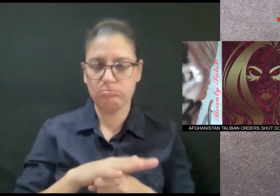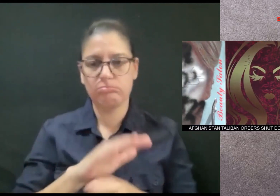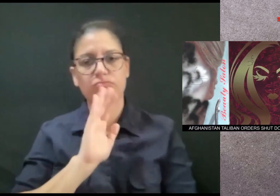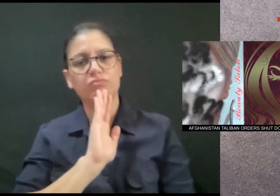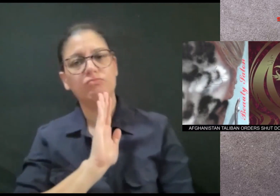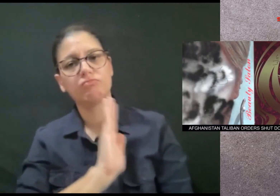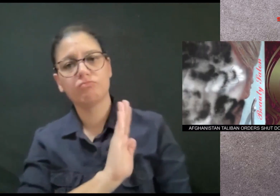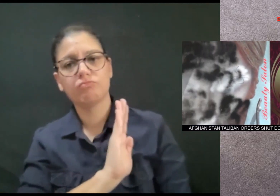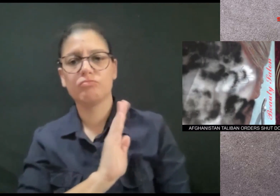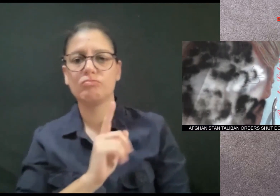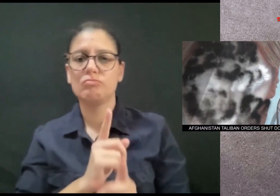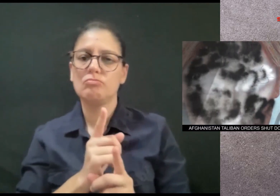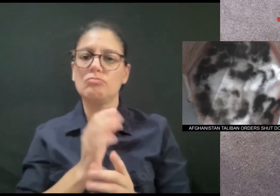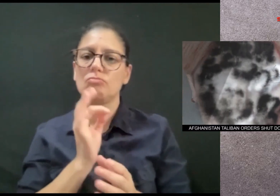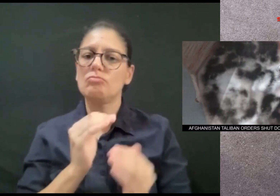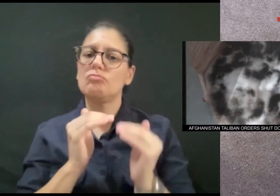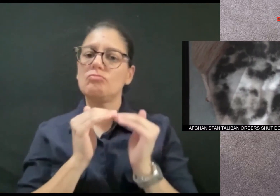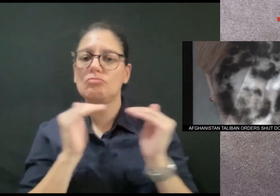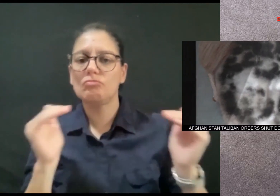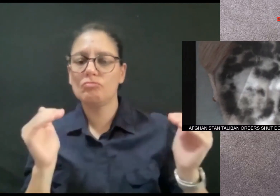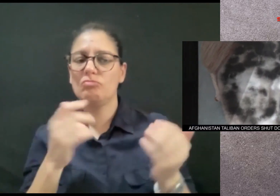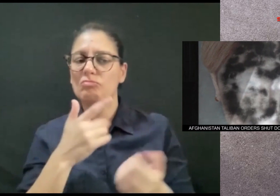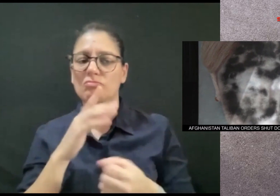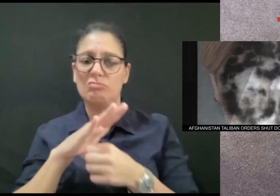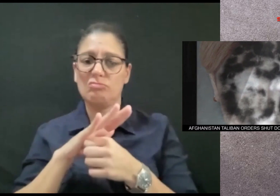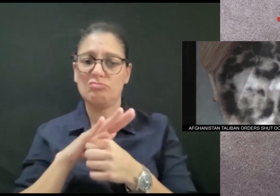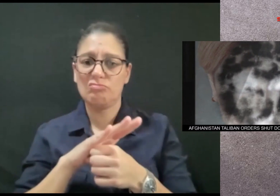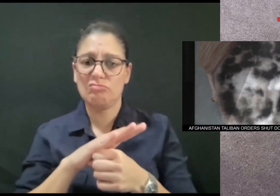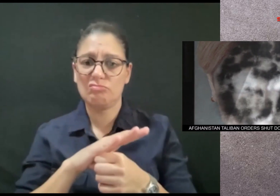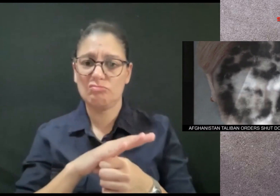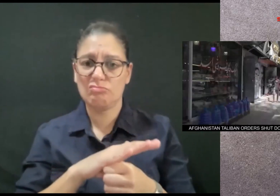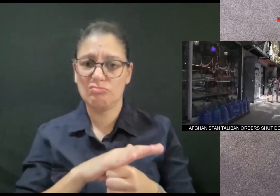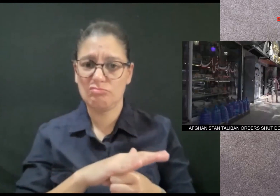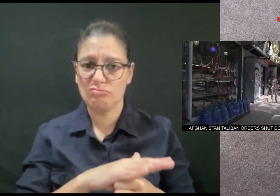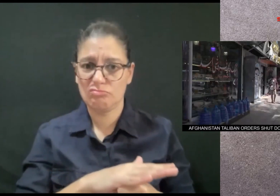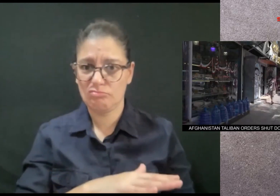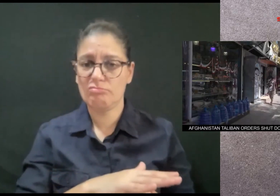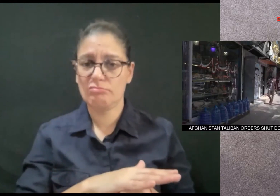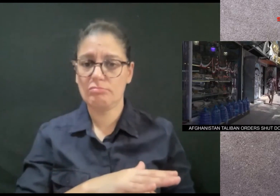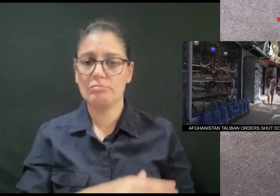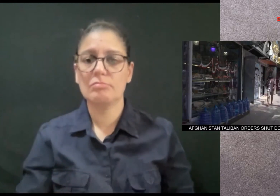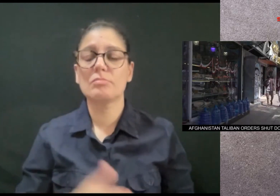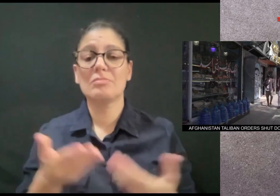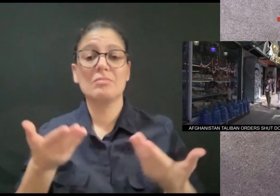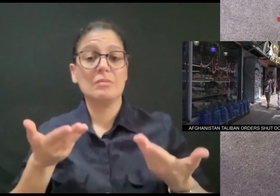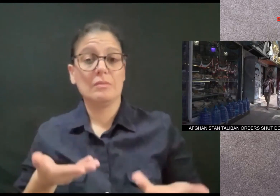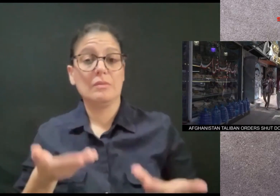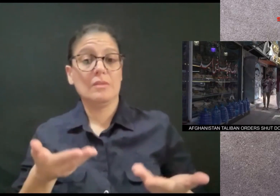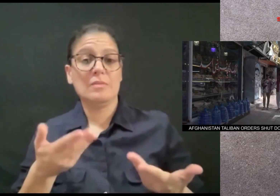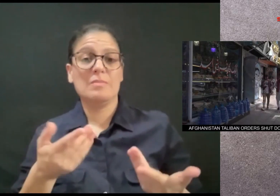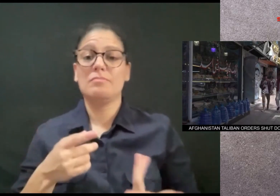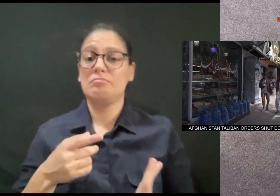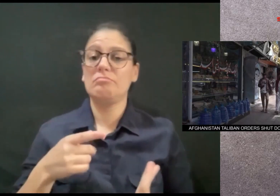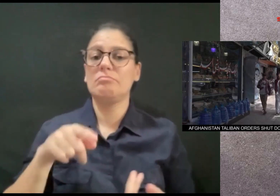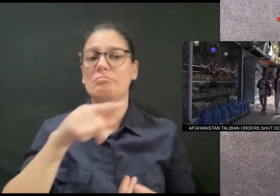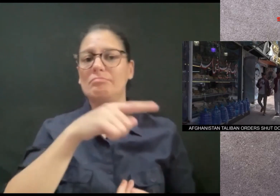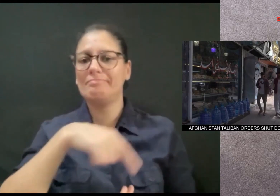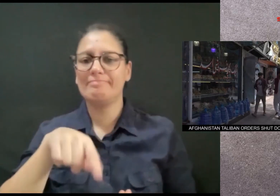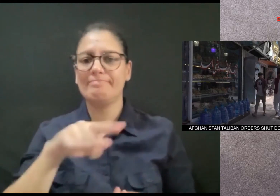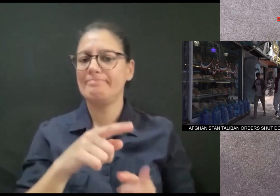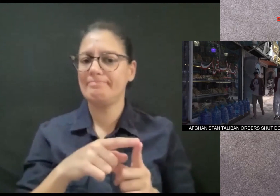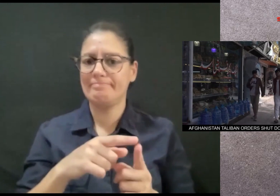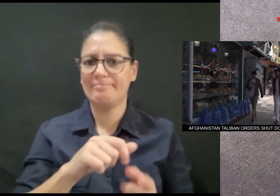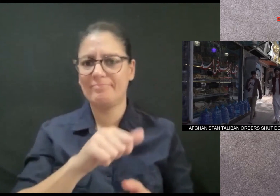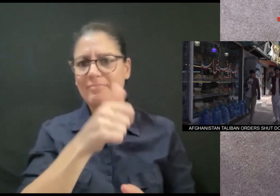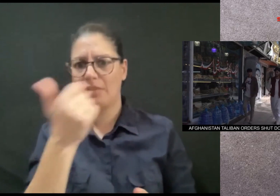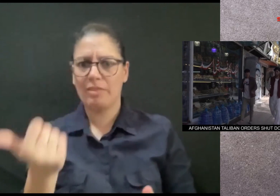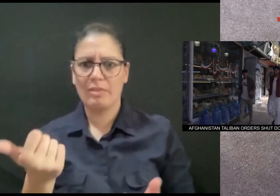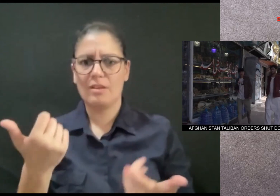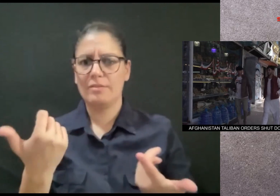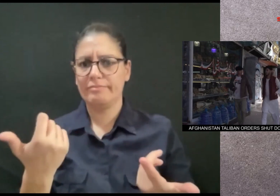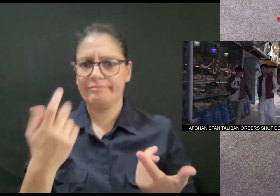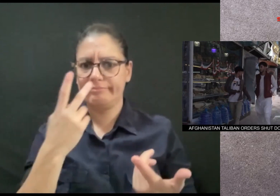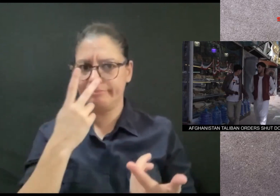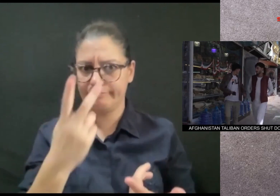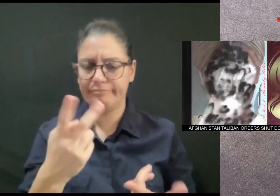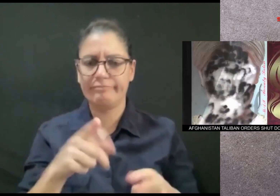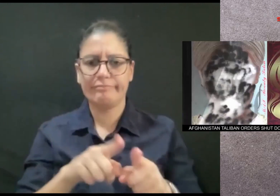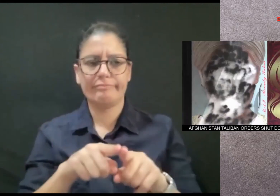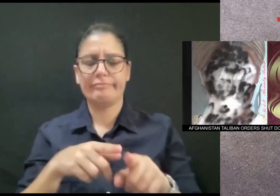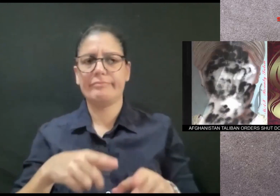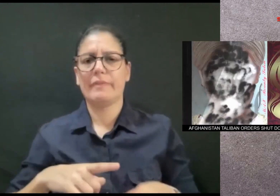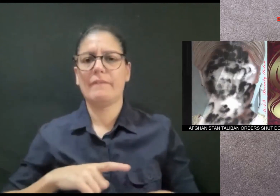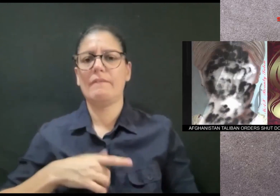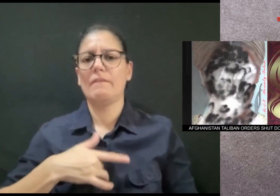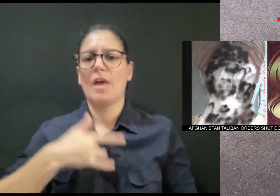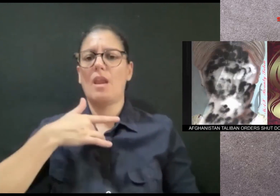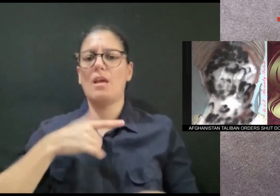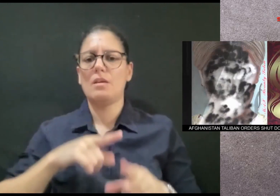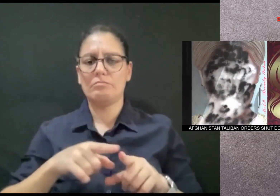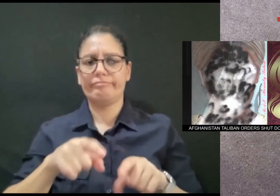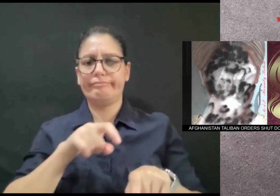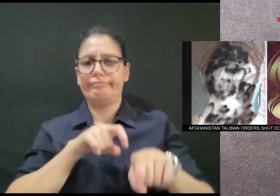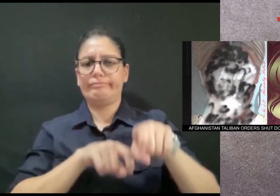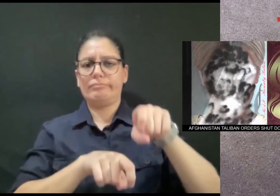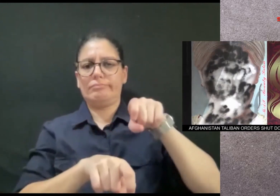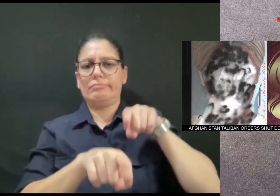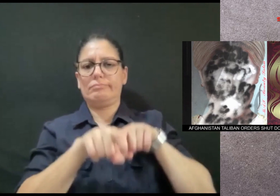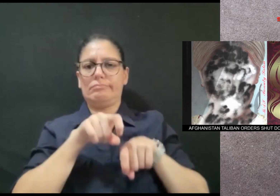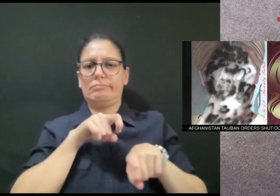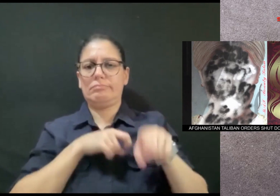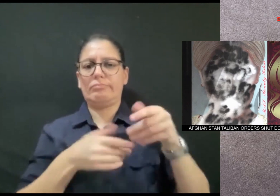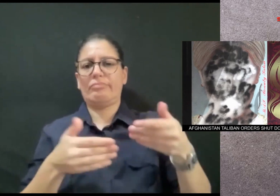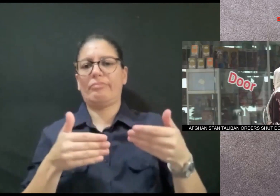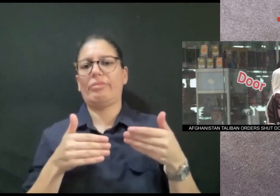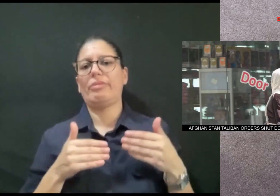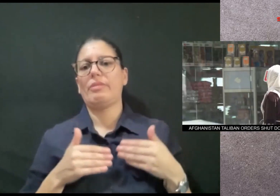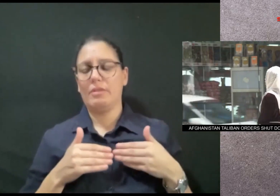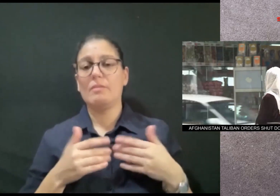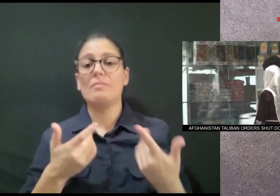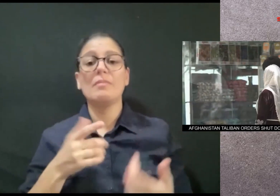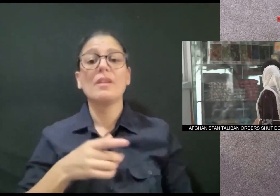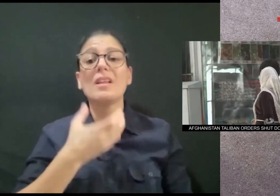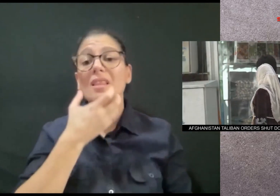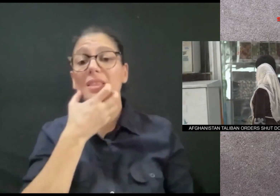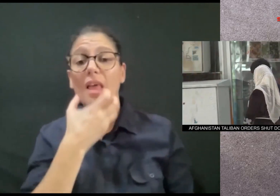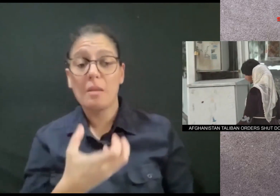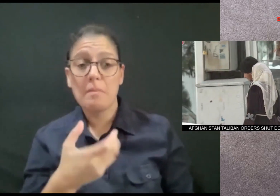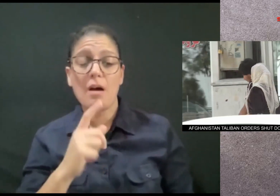rights slowly slip away and now they're taking another big step backwards